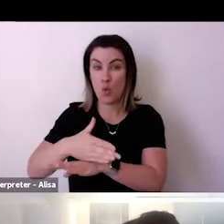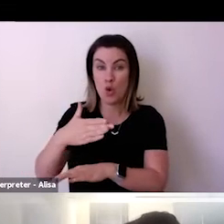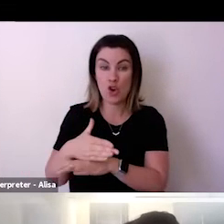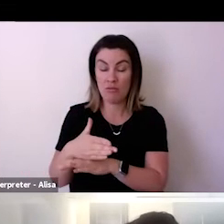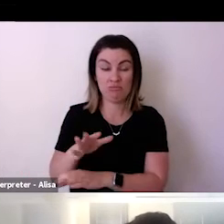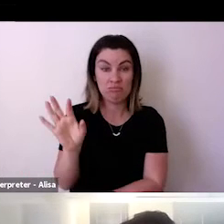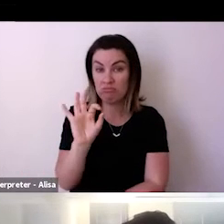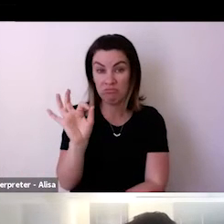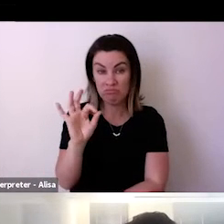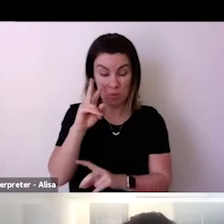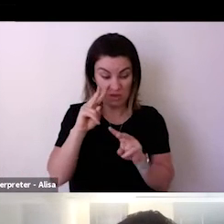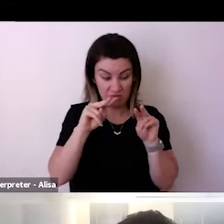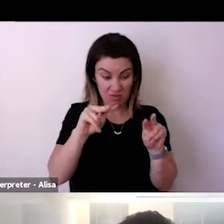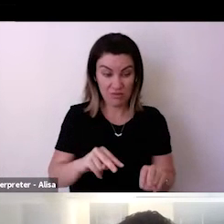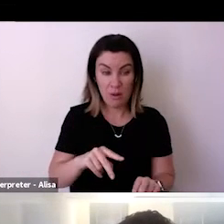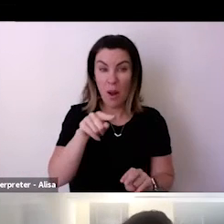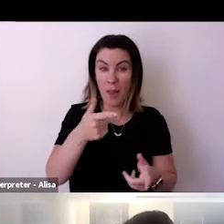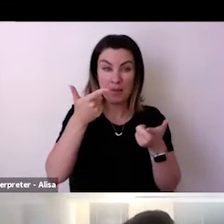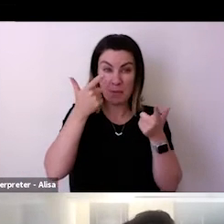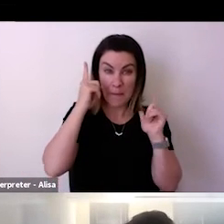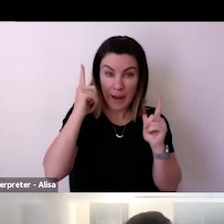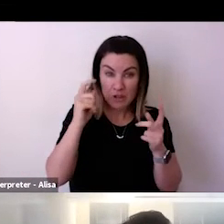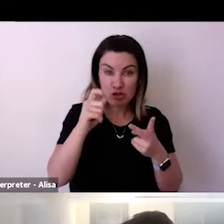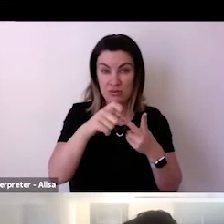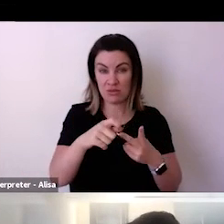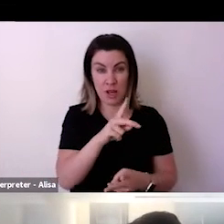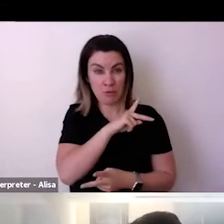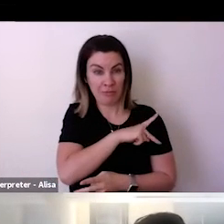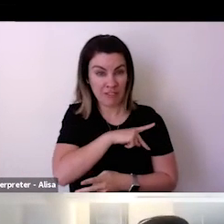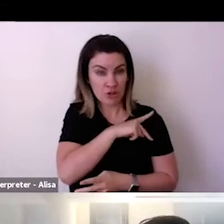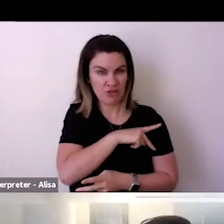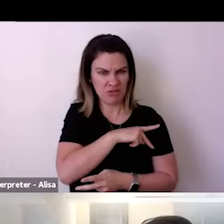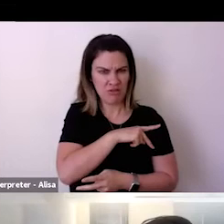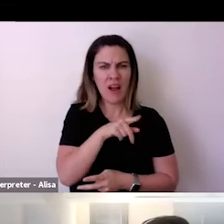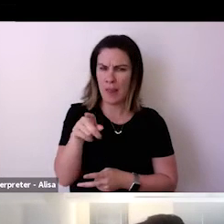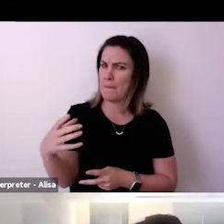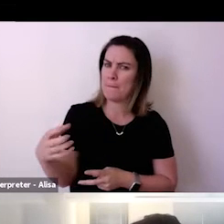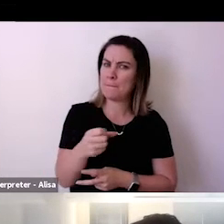many of them are working as managers or professionals in rules that require degrees.